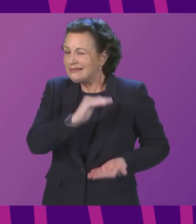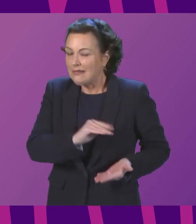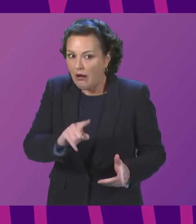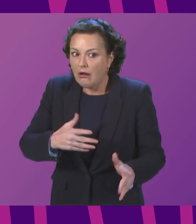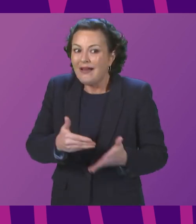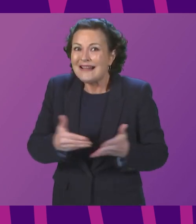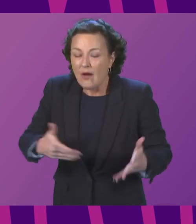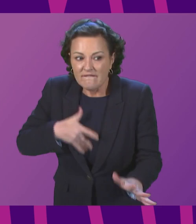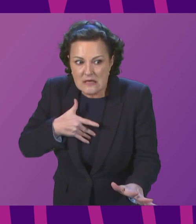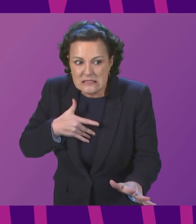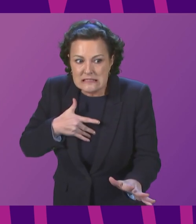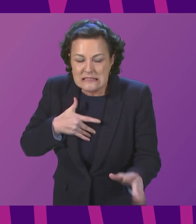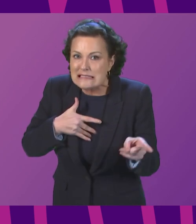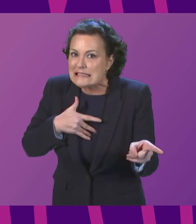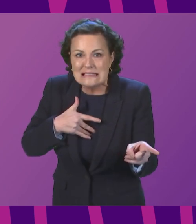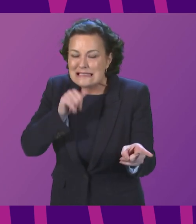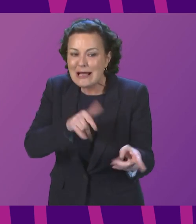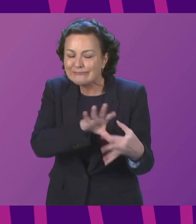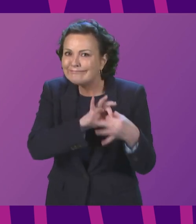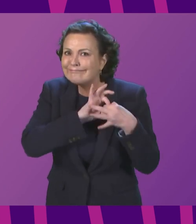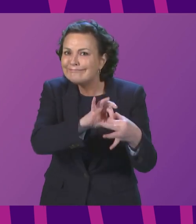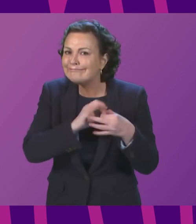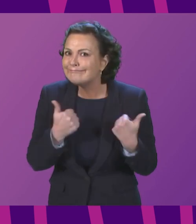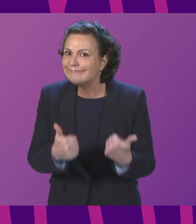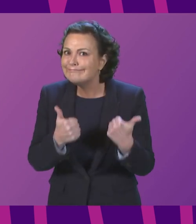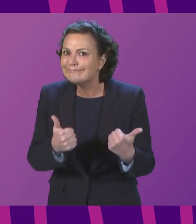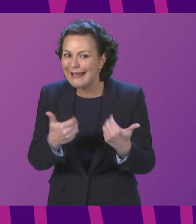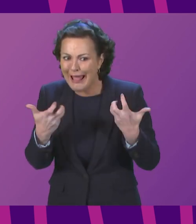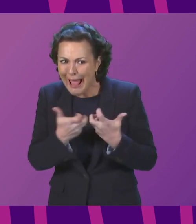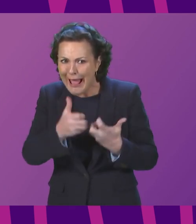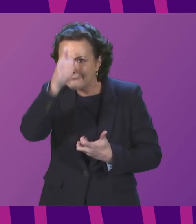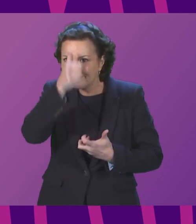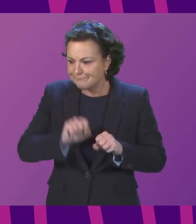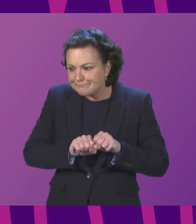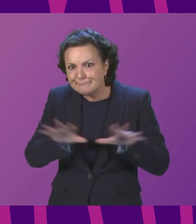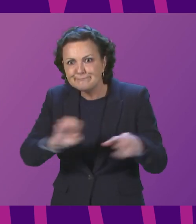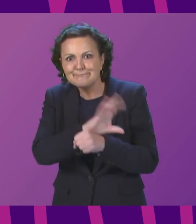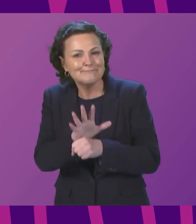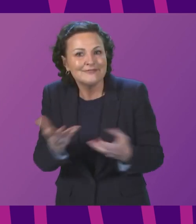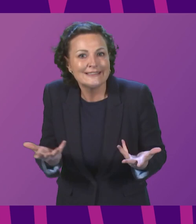gives us an even less comprehensive indicator of how prevalent the virus is. The weekly